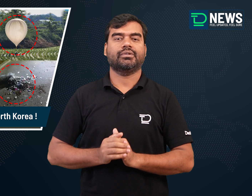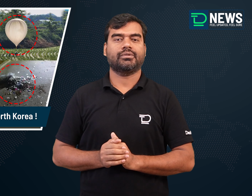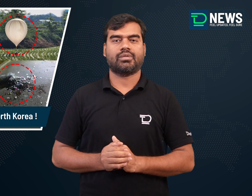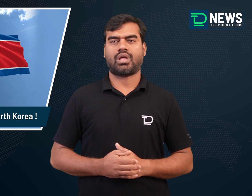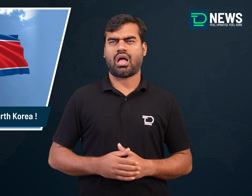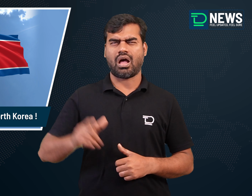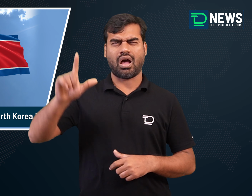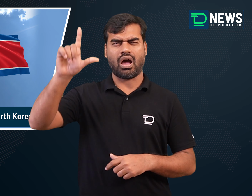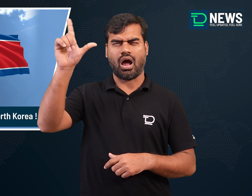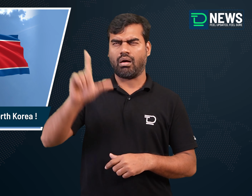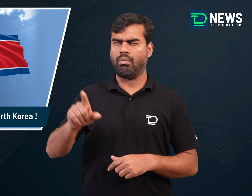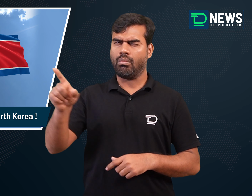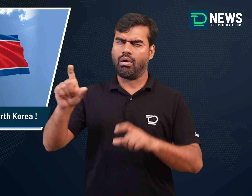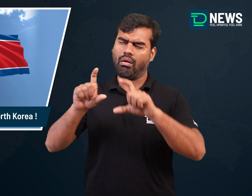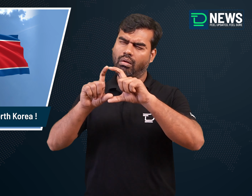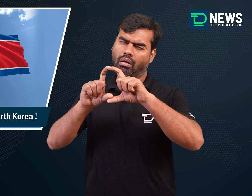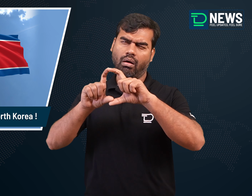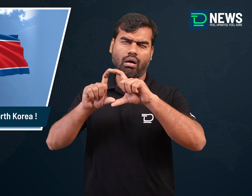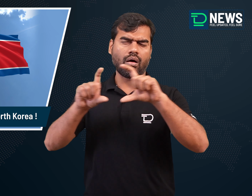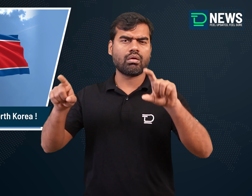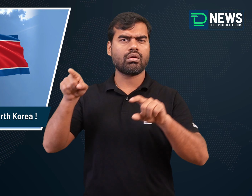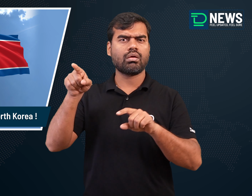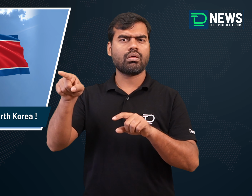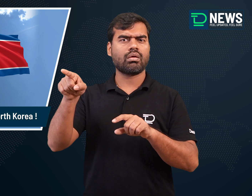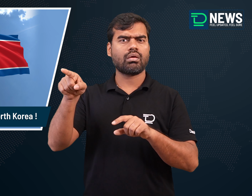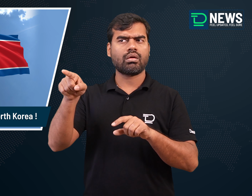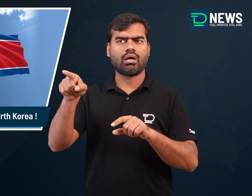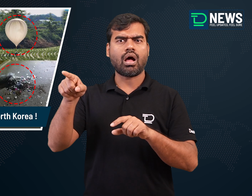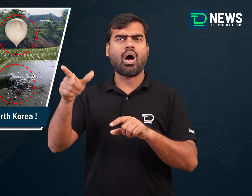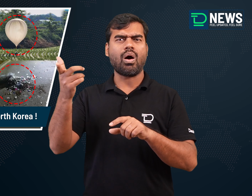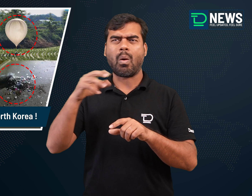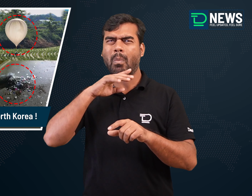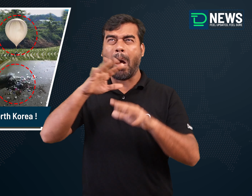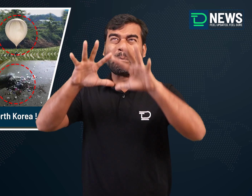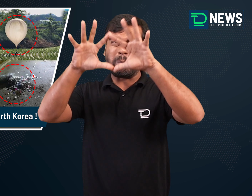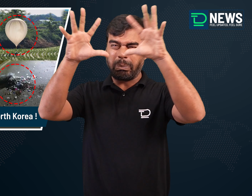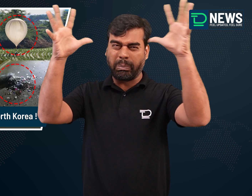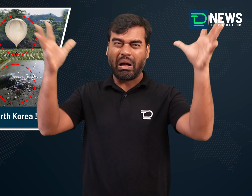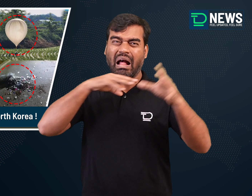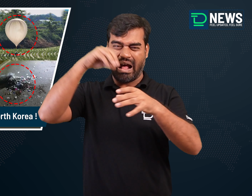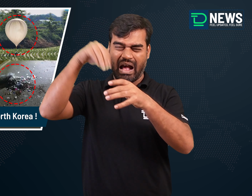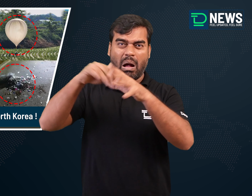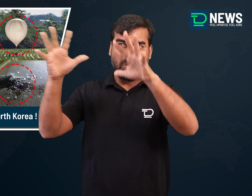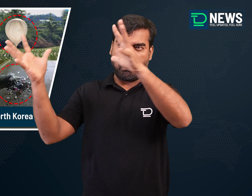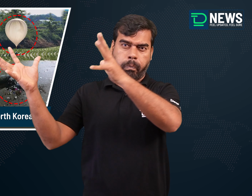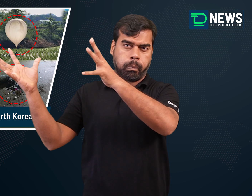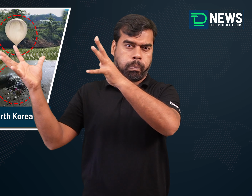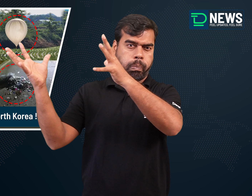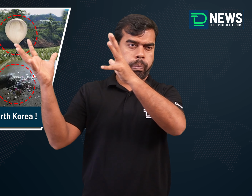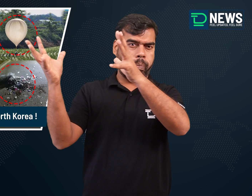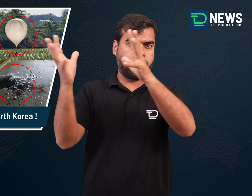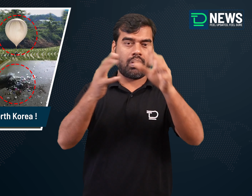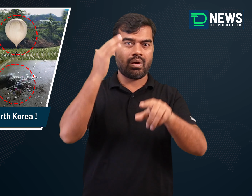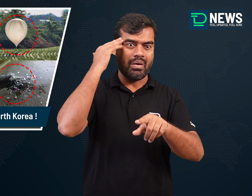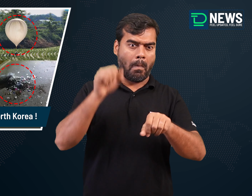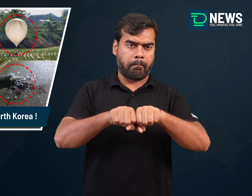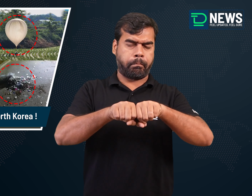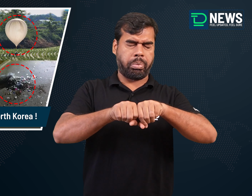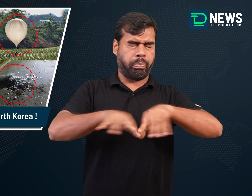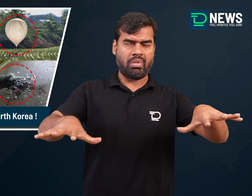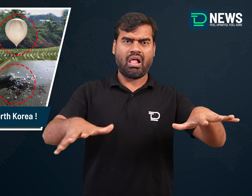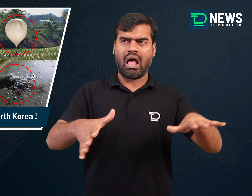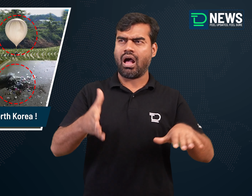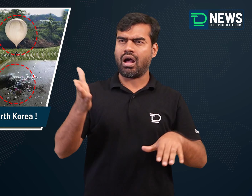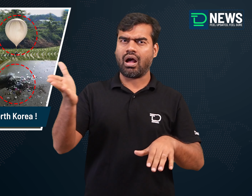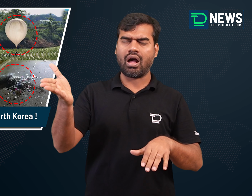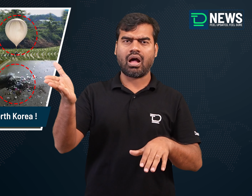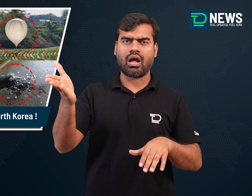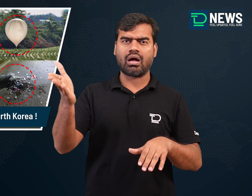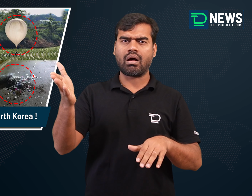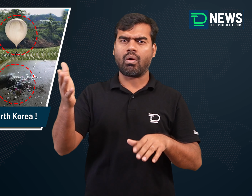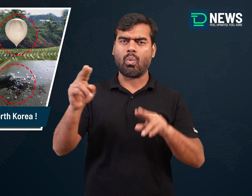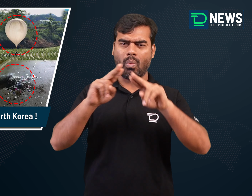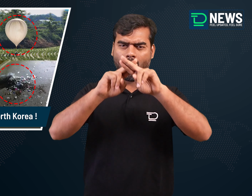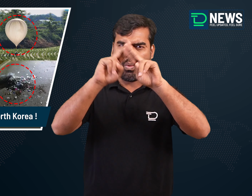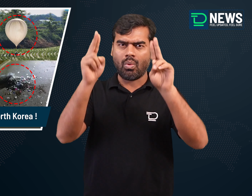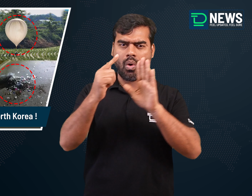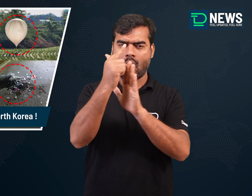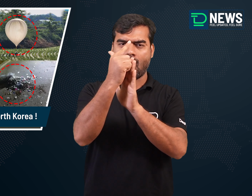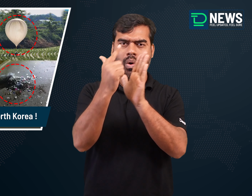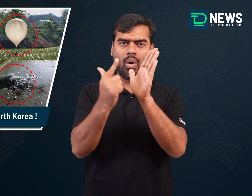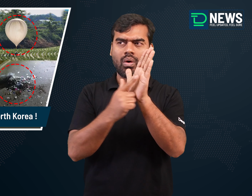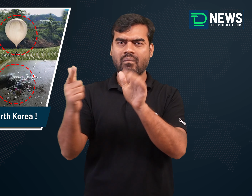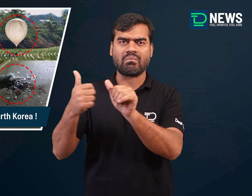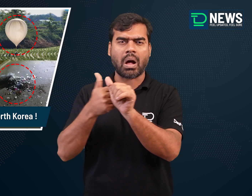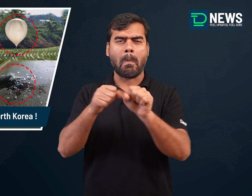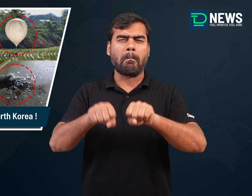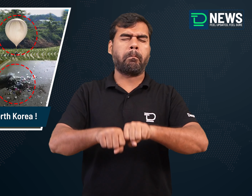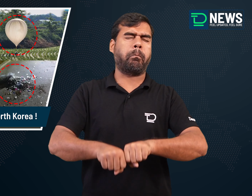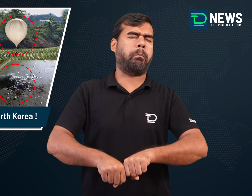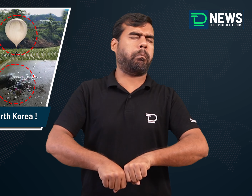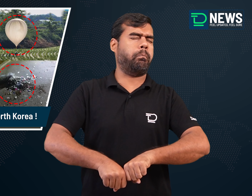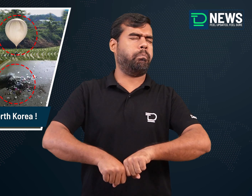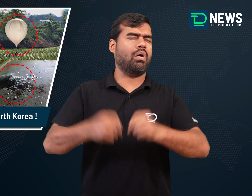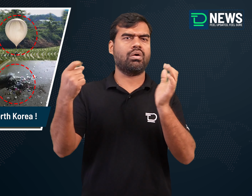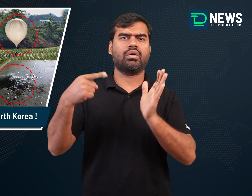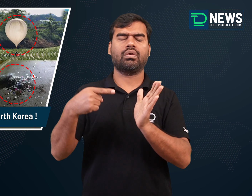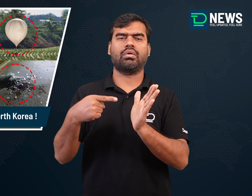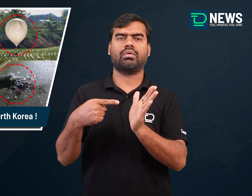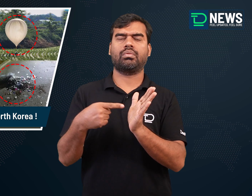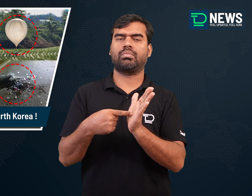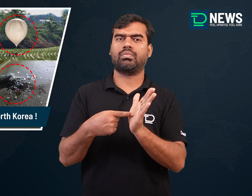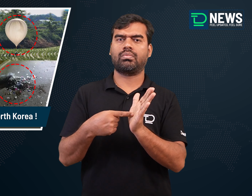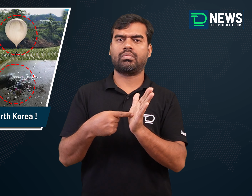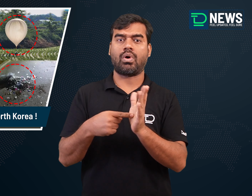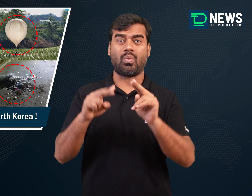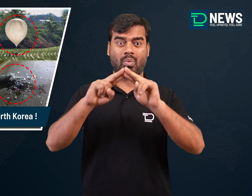This action by North Korea clearly violates international law